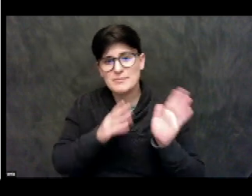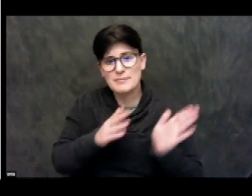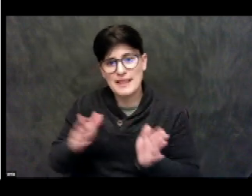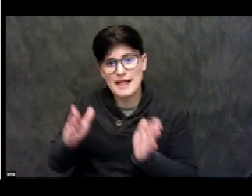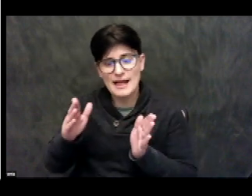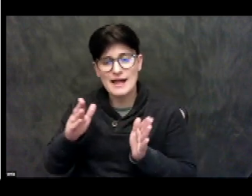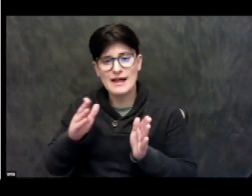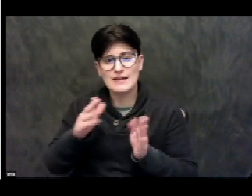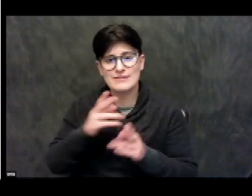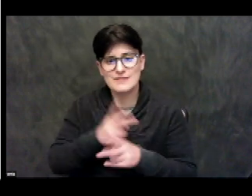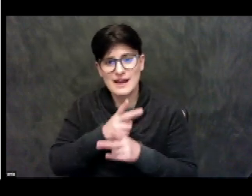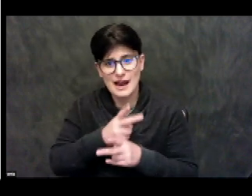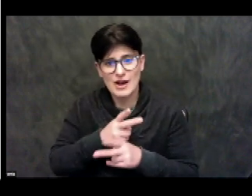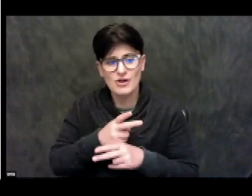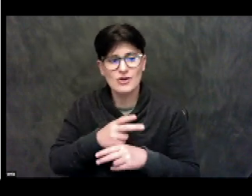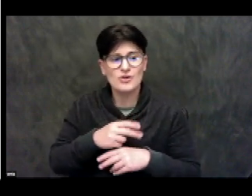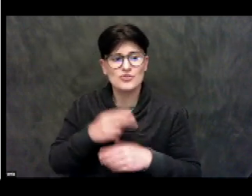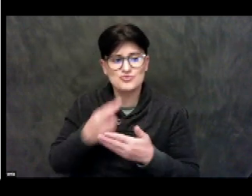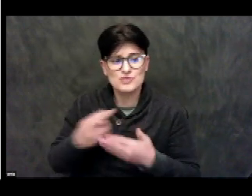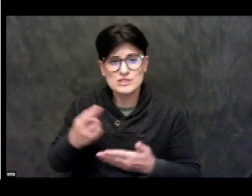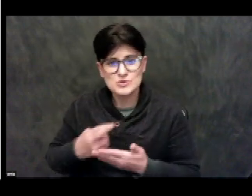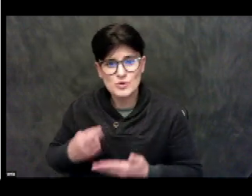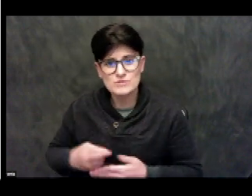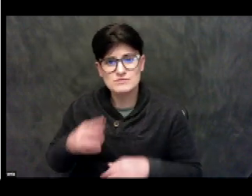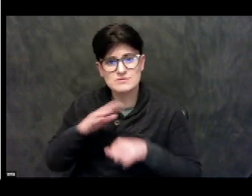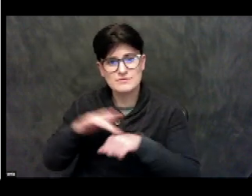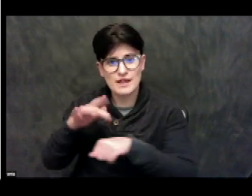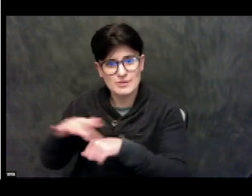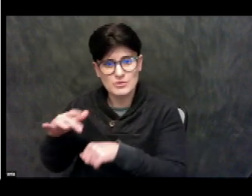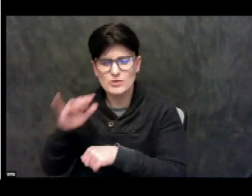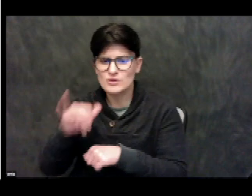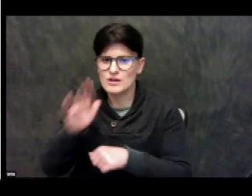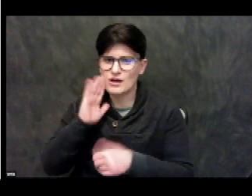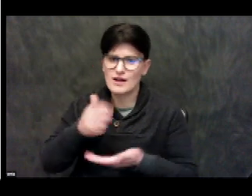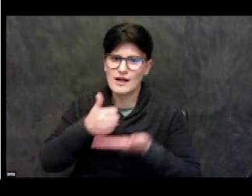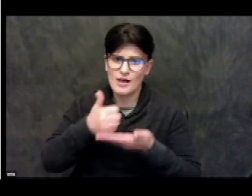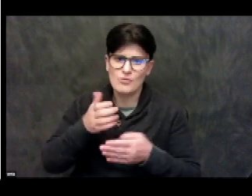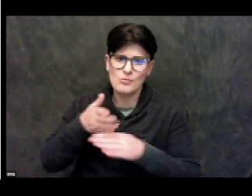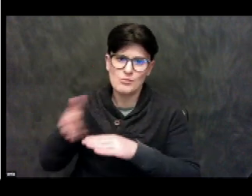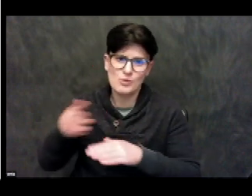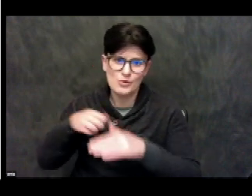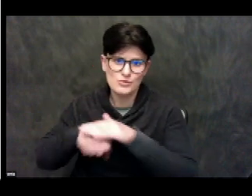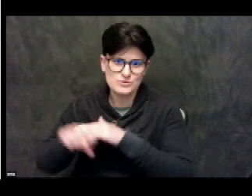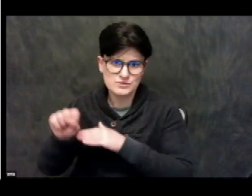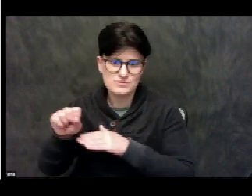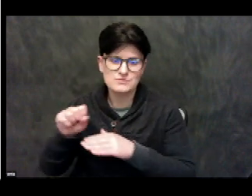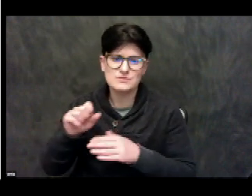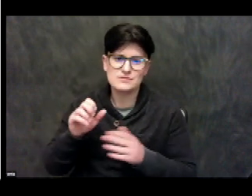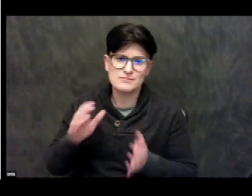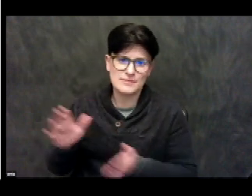this speaks to that postpartum plan and labor delivery plan. If you were to come in at 02:00 A.M. and